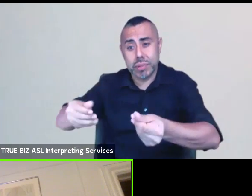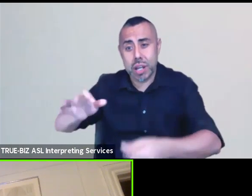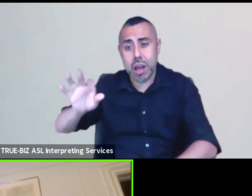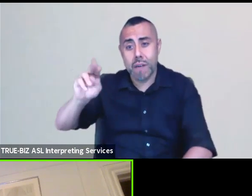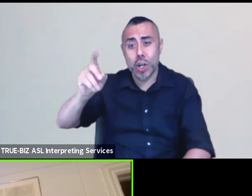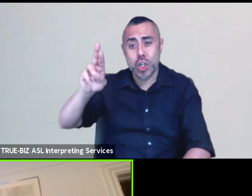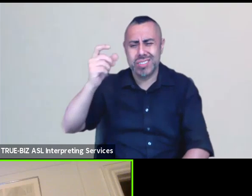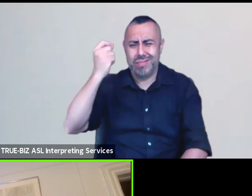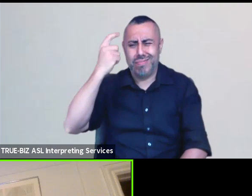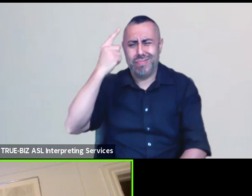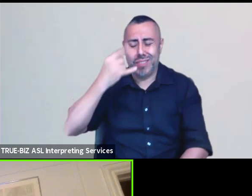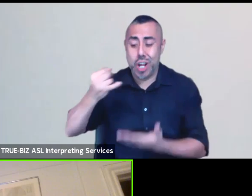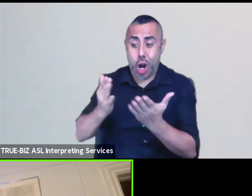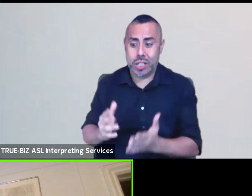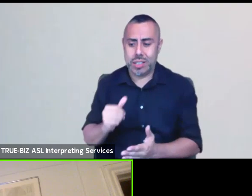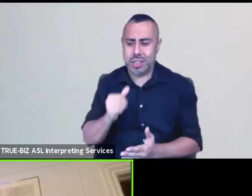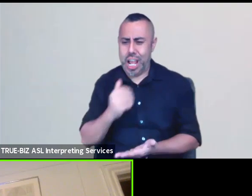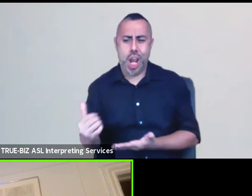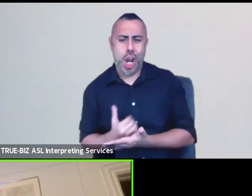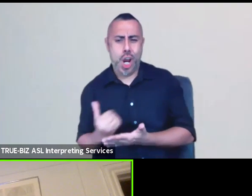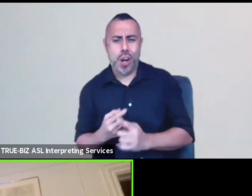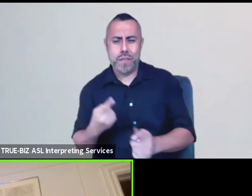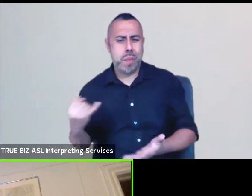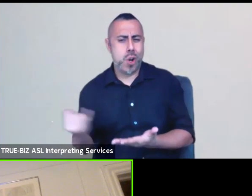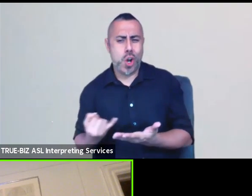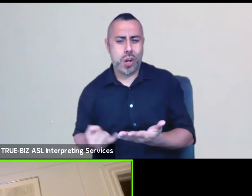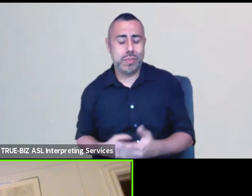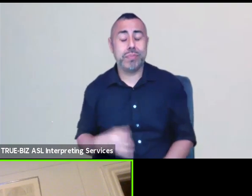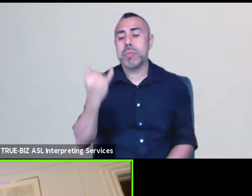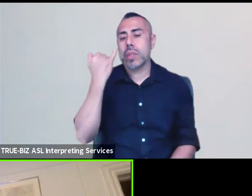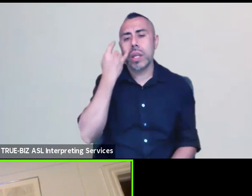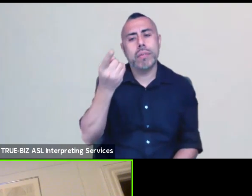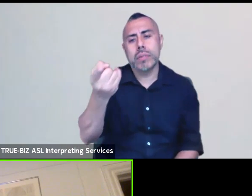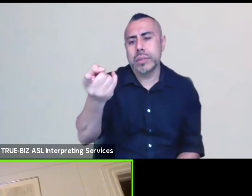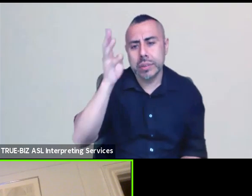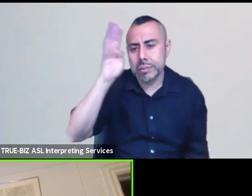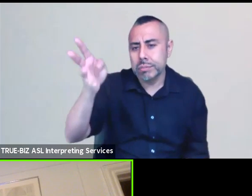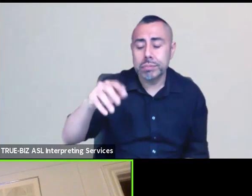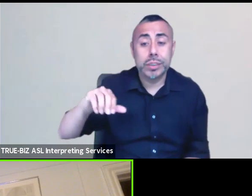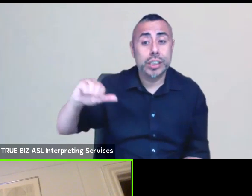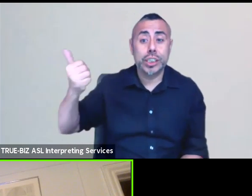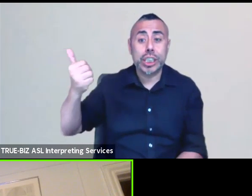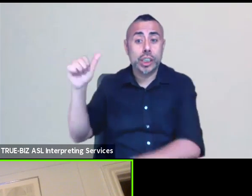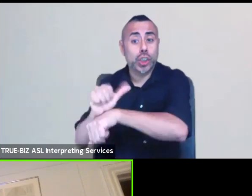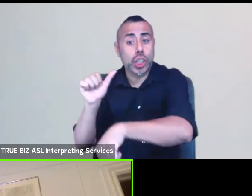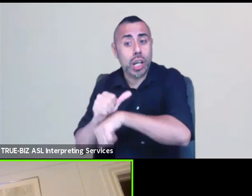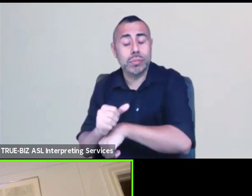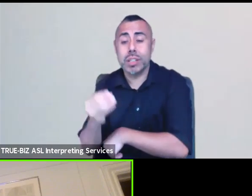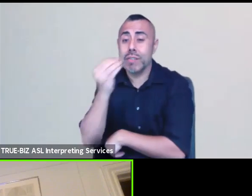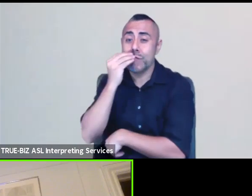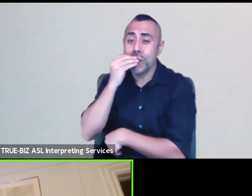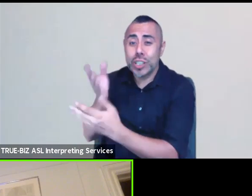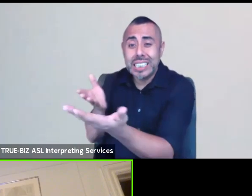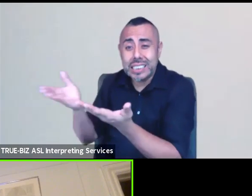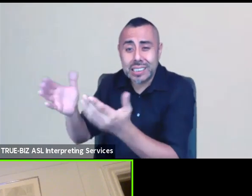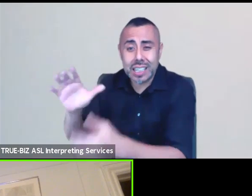So if you have temp jobs that are falling through, if you have catering jobs, teaching jobs, any of those things